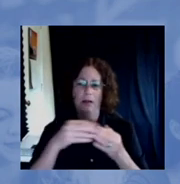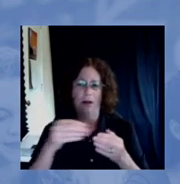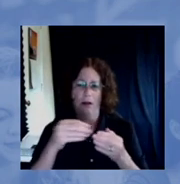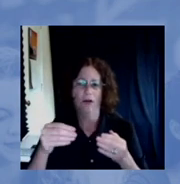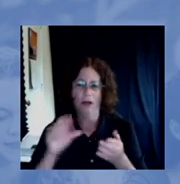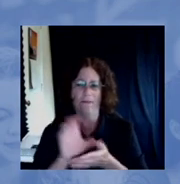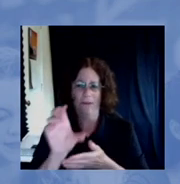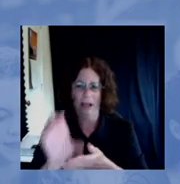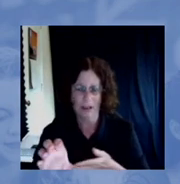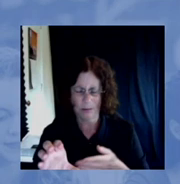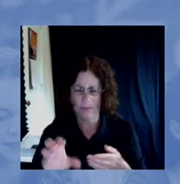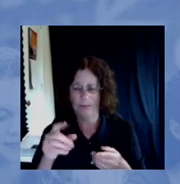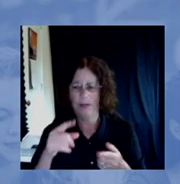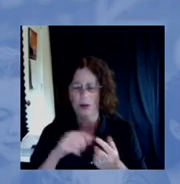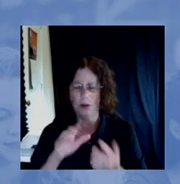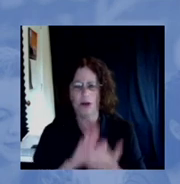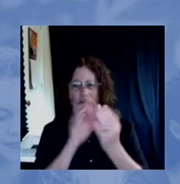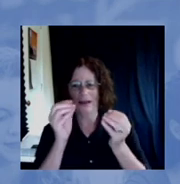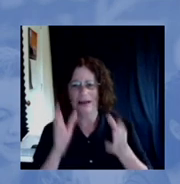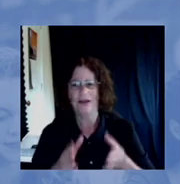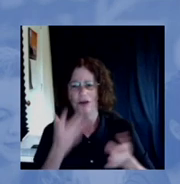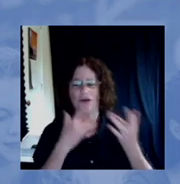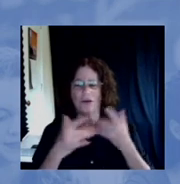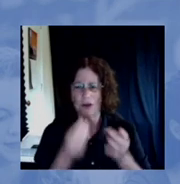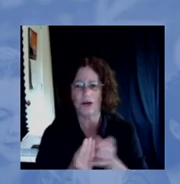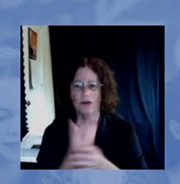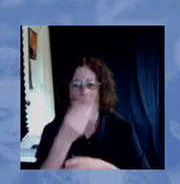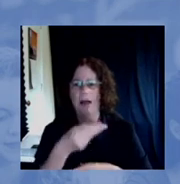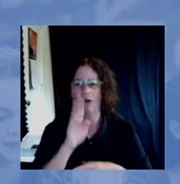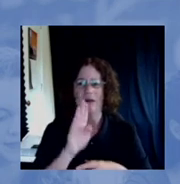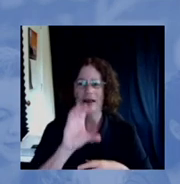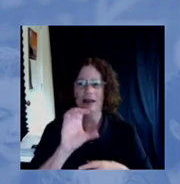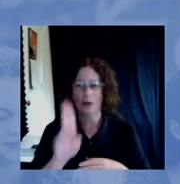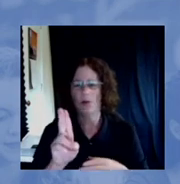GROW YOUR ON PROGRAMS AND HBCU'S I THINK THAT'S DEFINITELY OF A GOOD START.